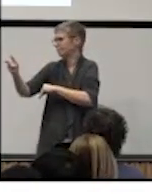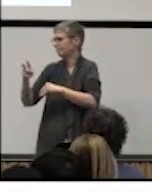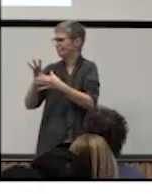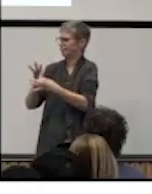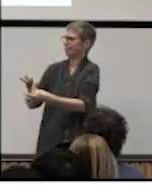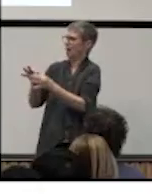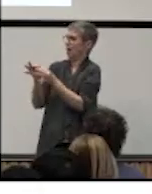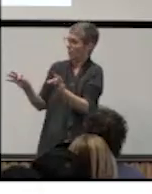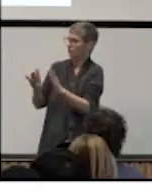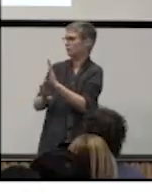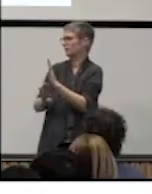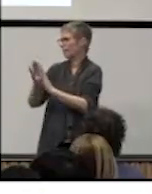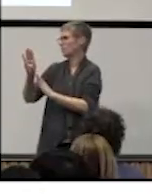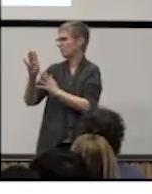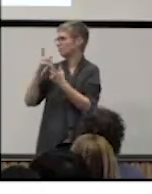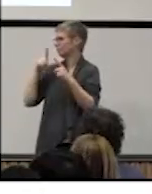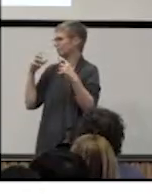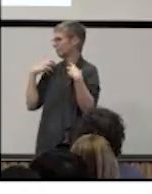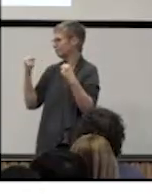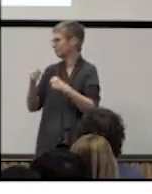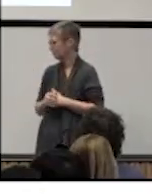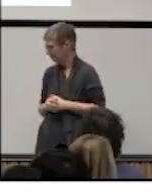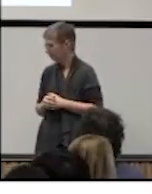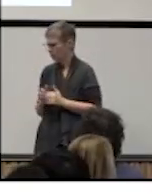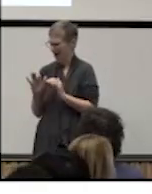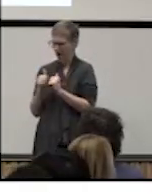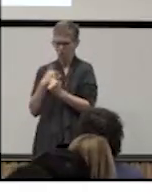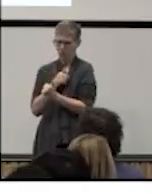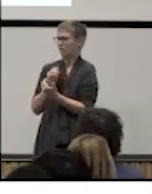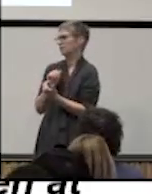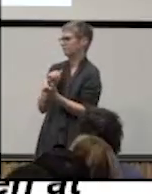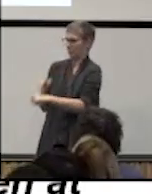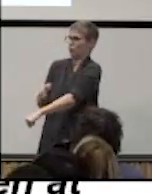and developmental outcomes. And so how can we improve?